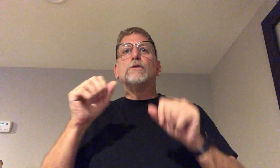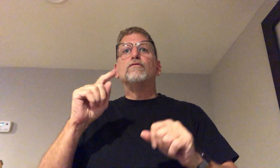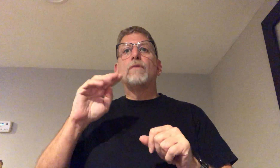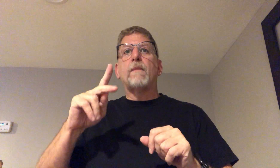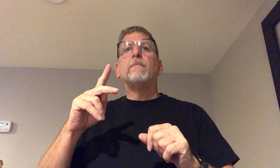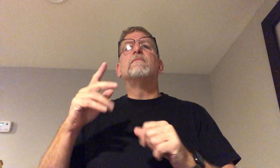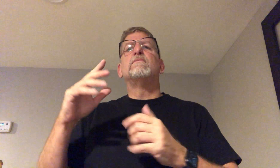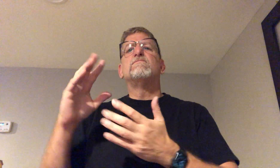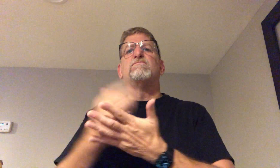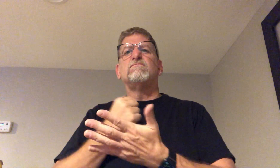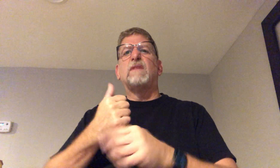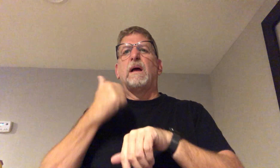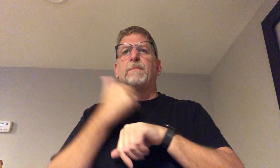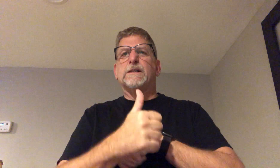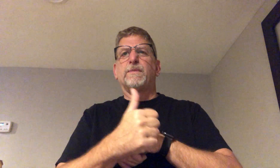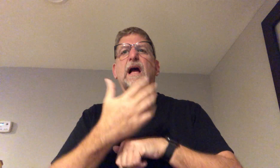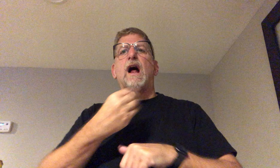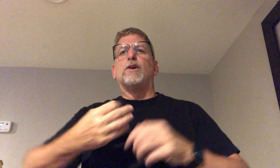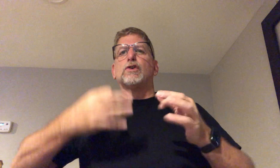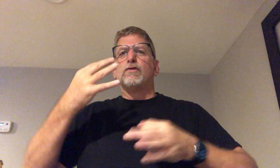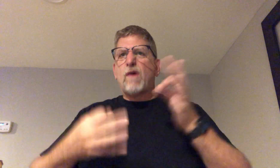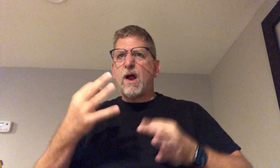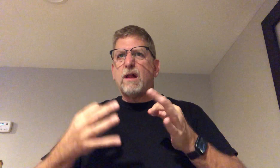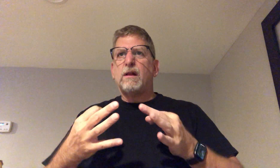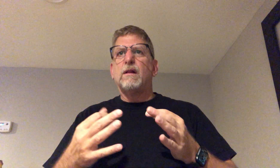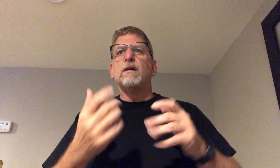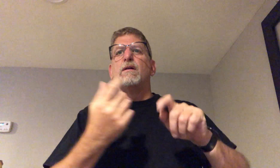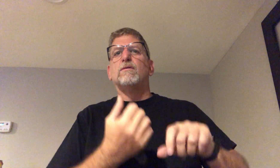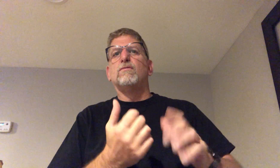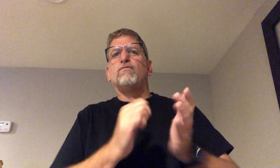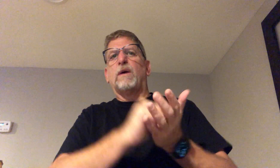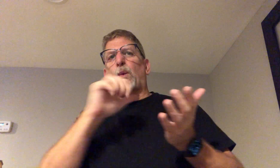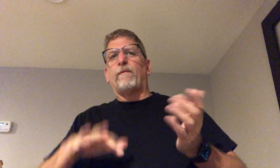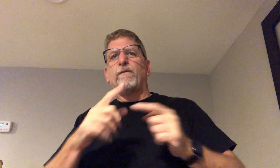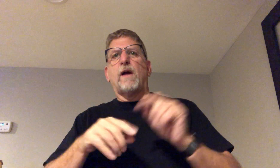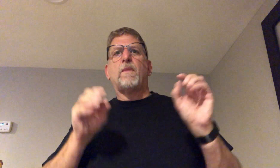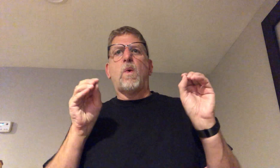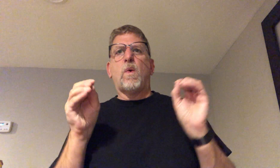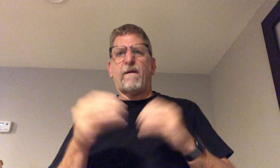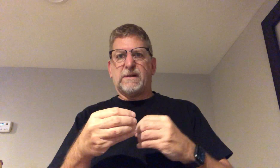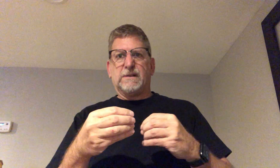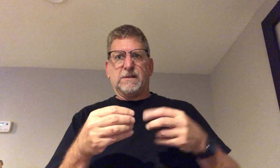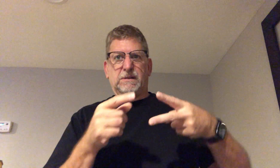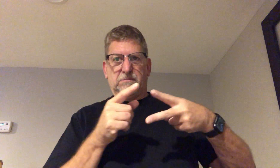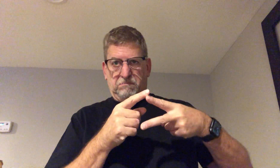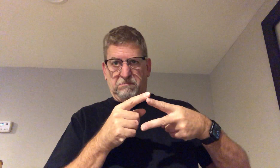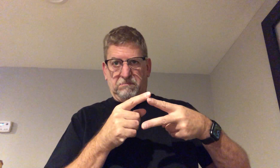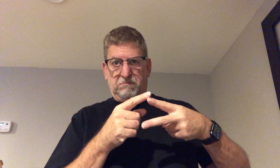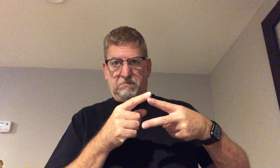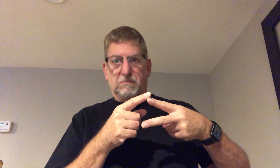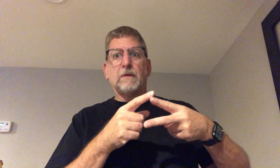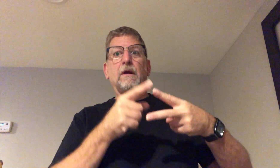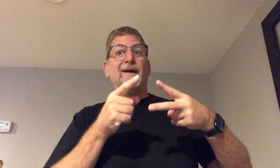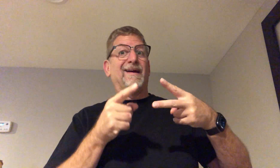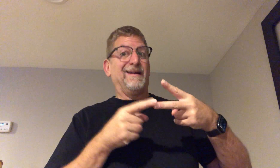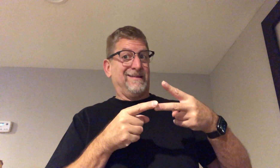"President Trump thus warrants impeachment and trial, removal from office," and then